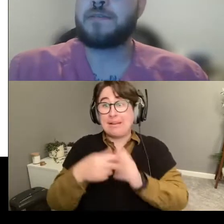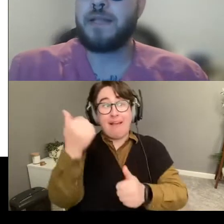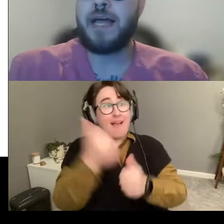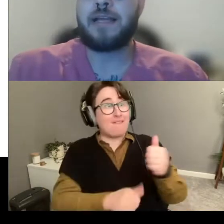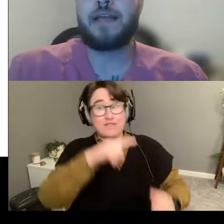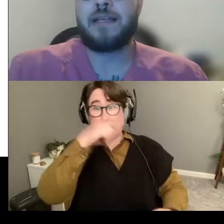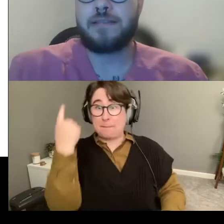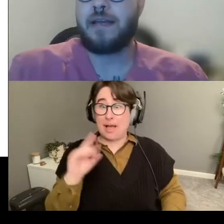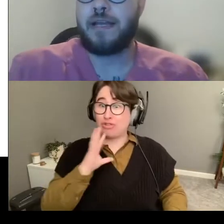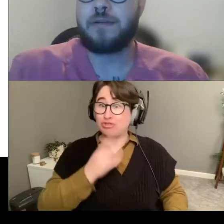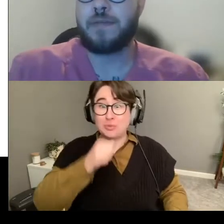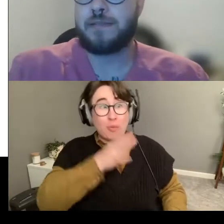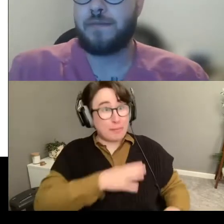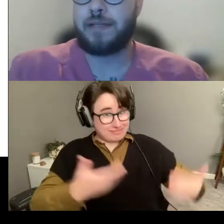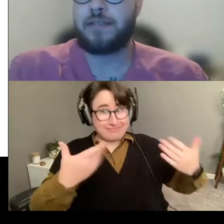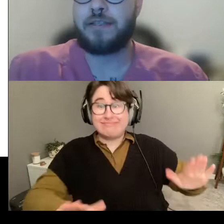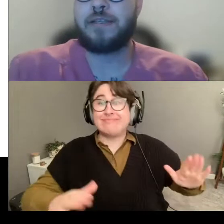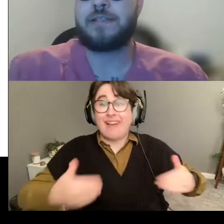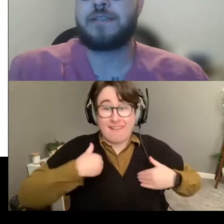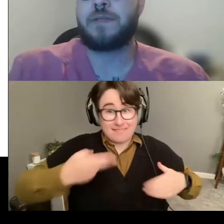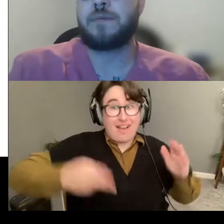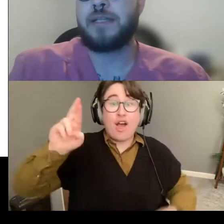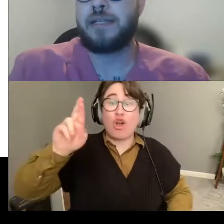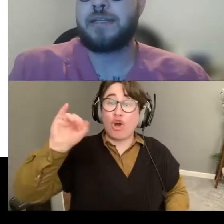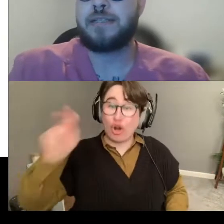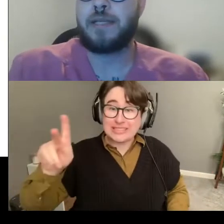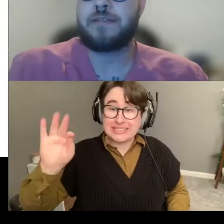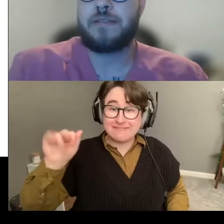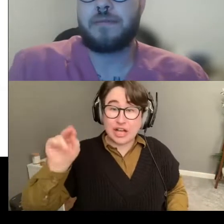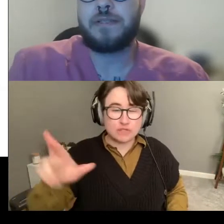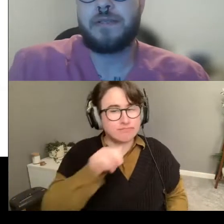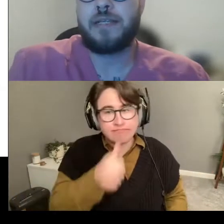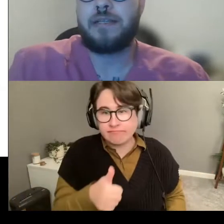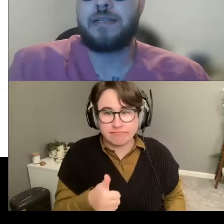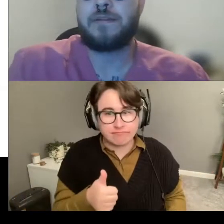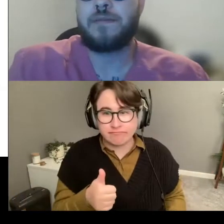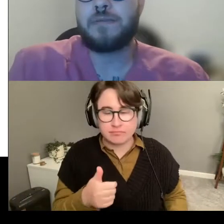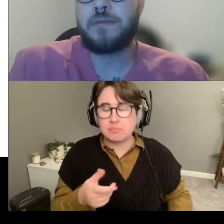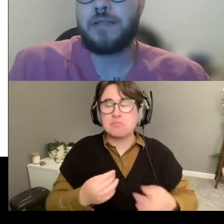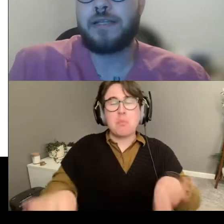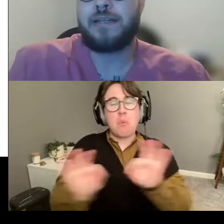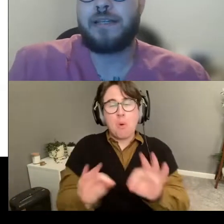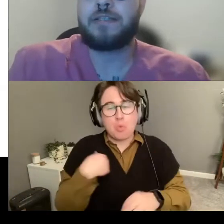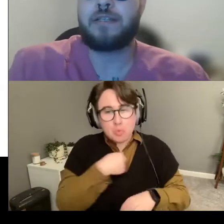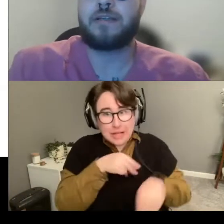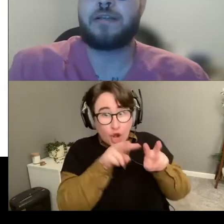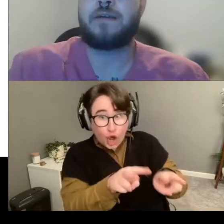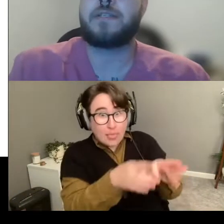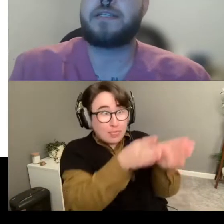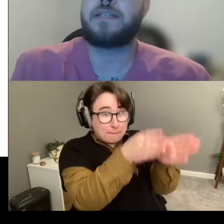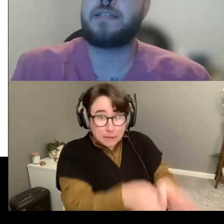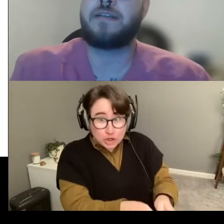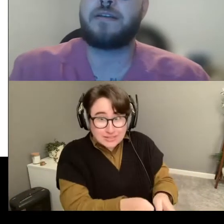who is Black has a higher risk factor. So we really need to make sure we're treating the individual and engaging on a conversation